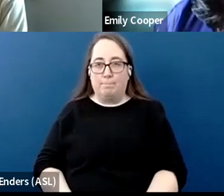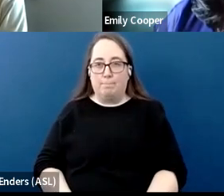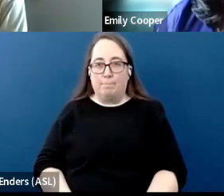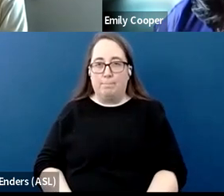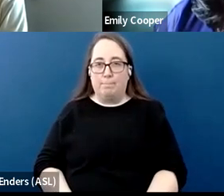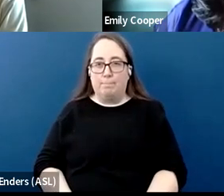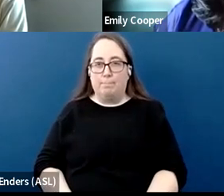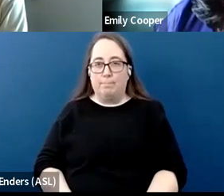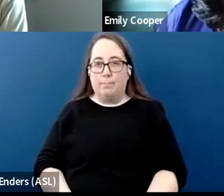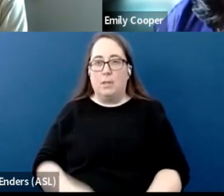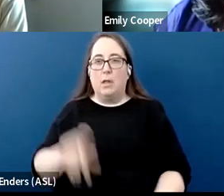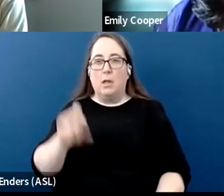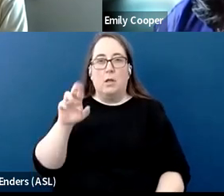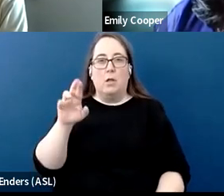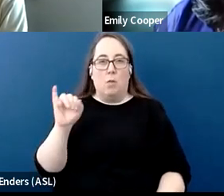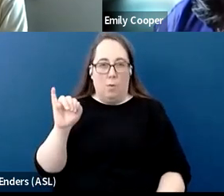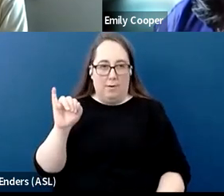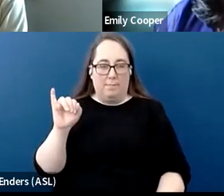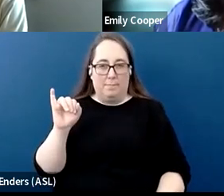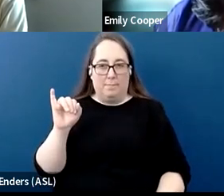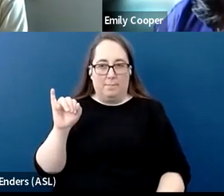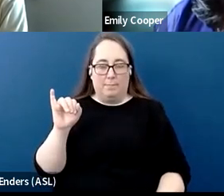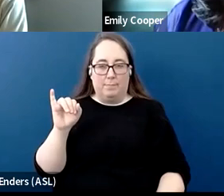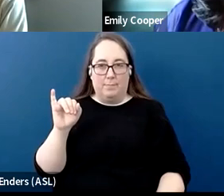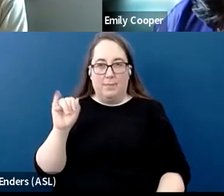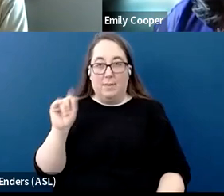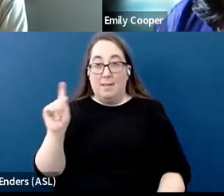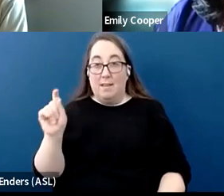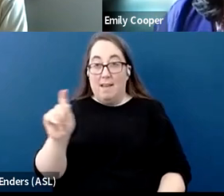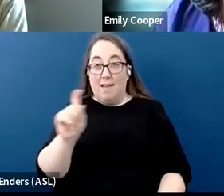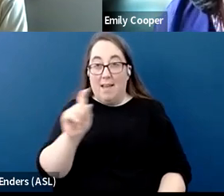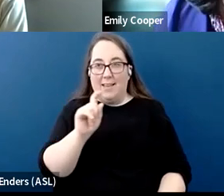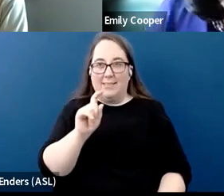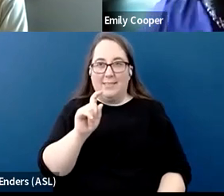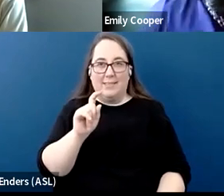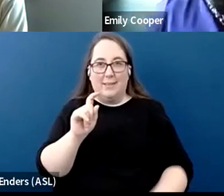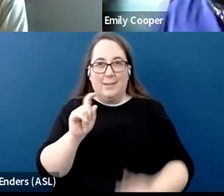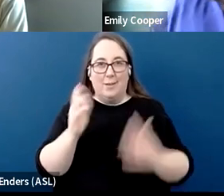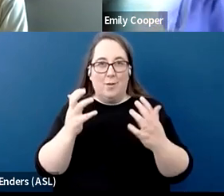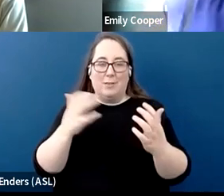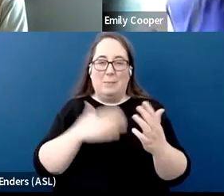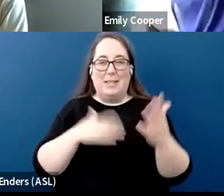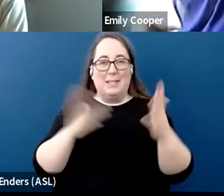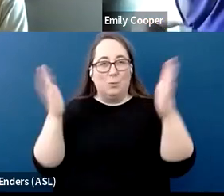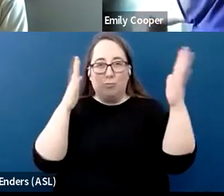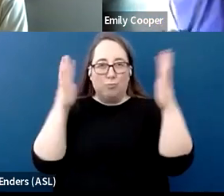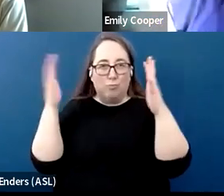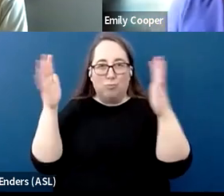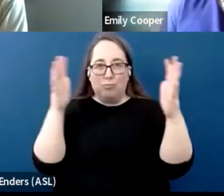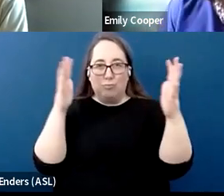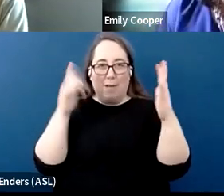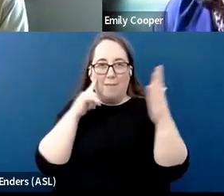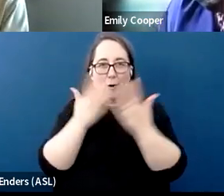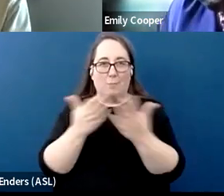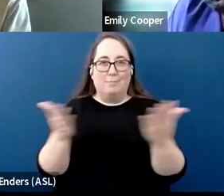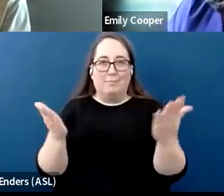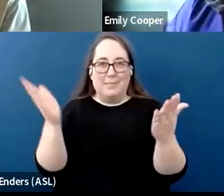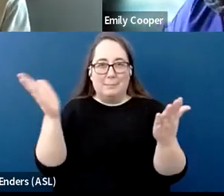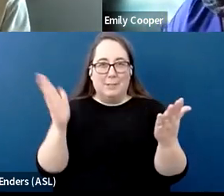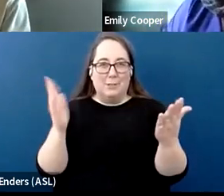anyone is struggling in the messages right now but particularly people with perhaps a more challenging rental history.